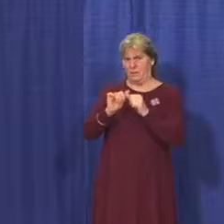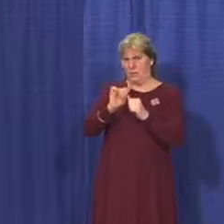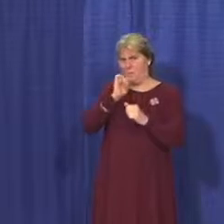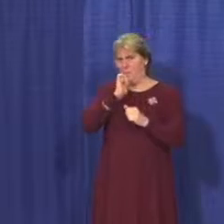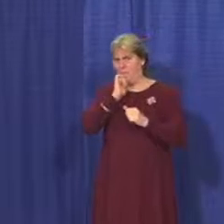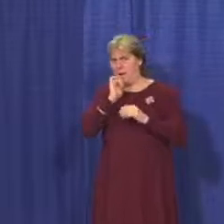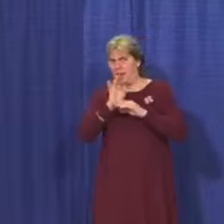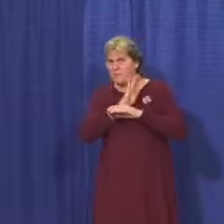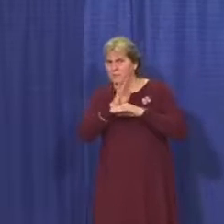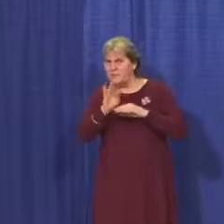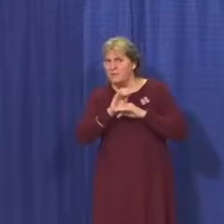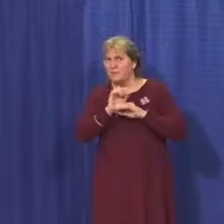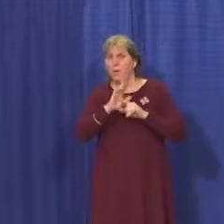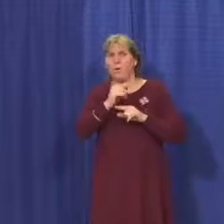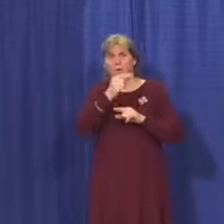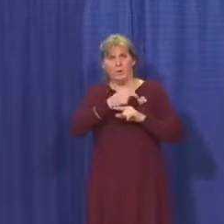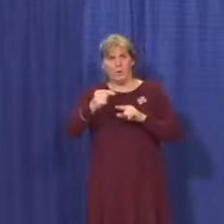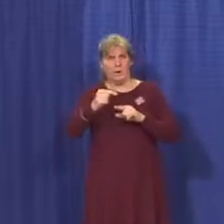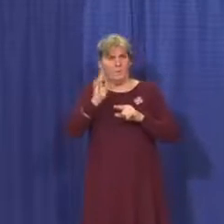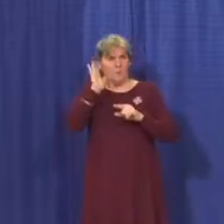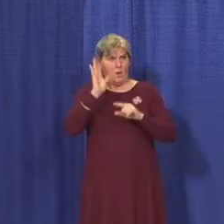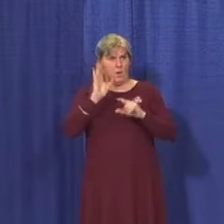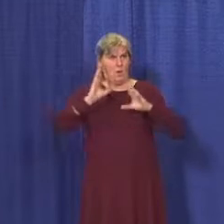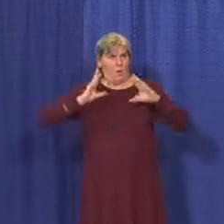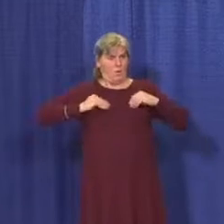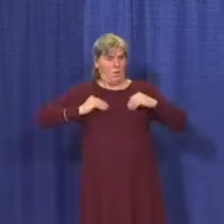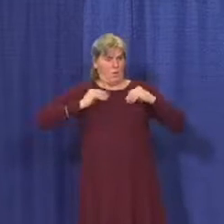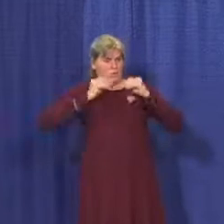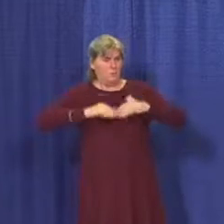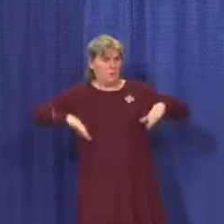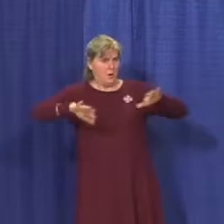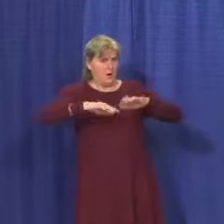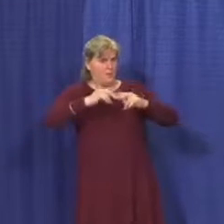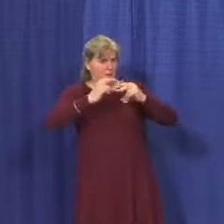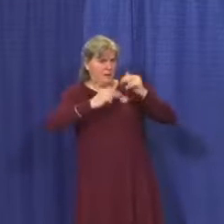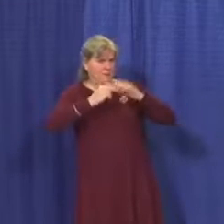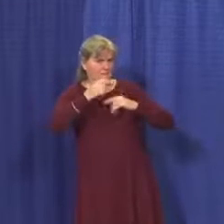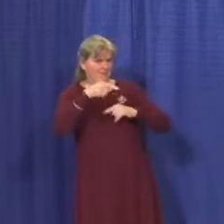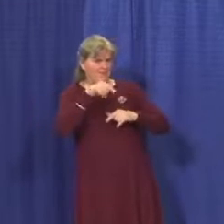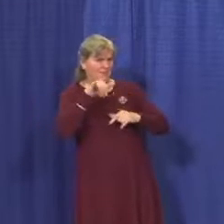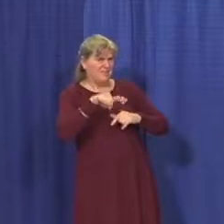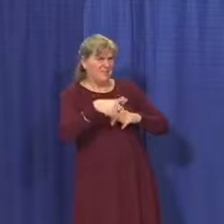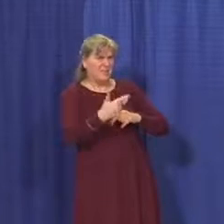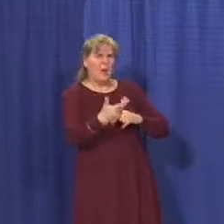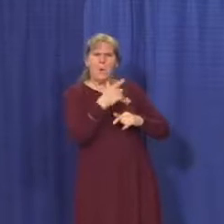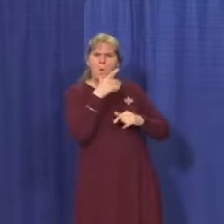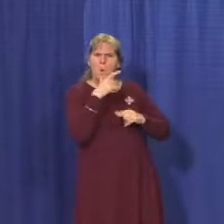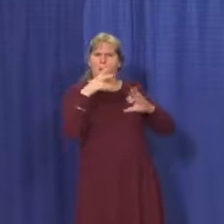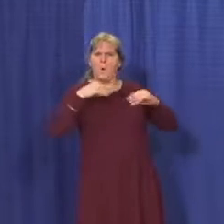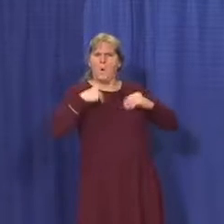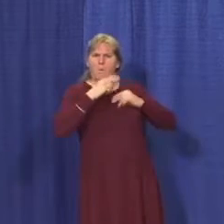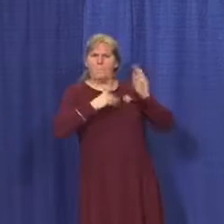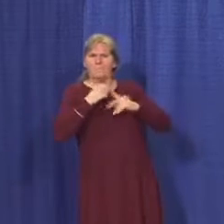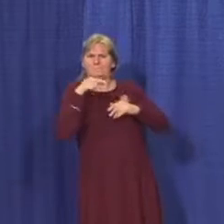continue being private I presume, or will the government be owning any of these properties?